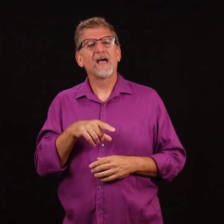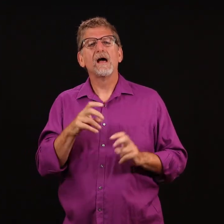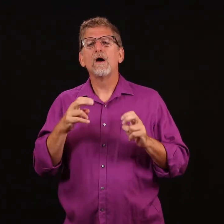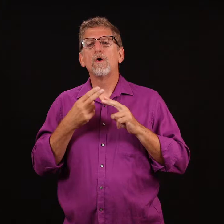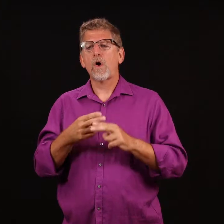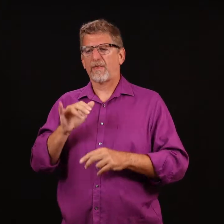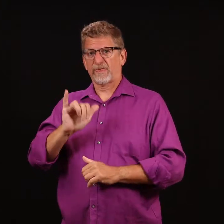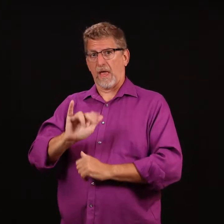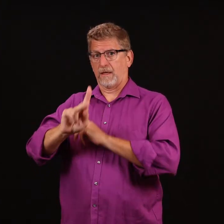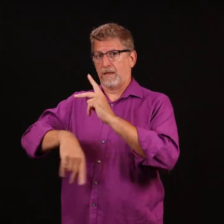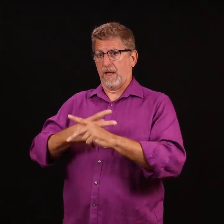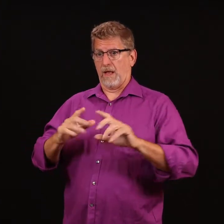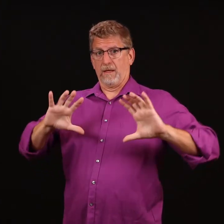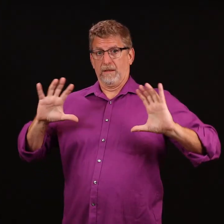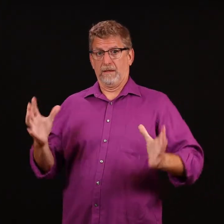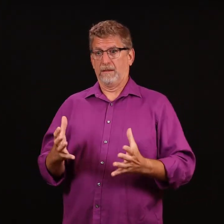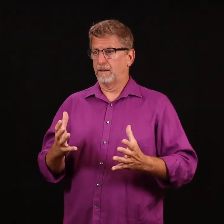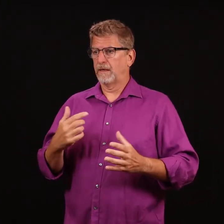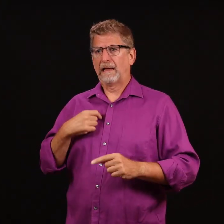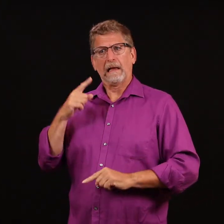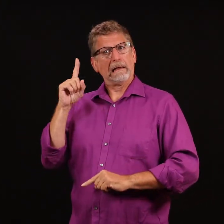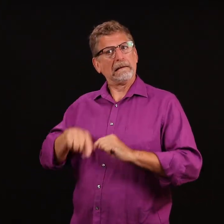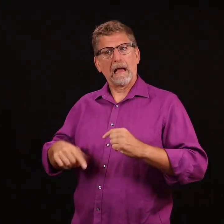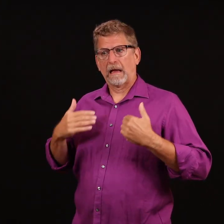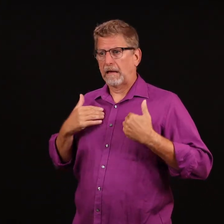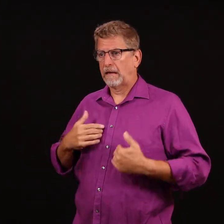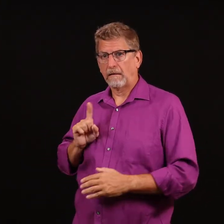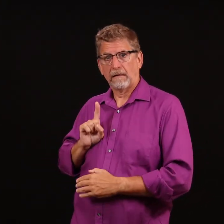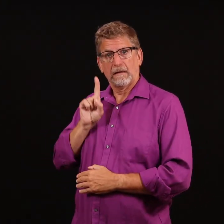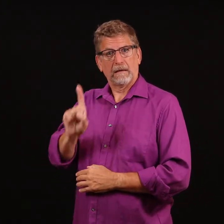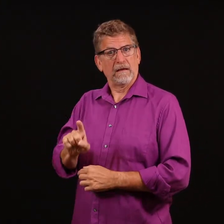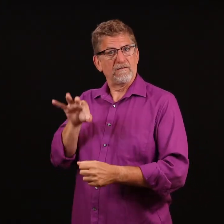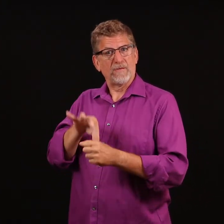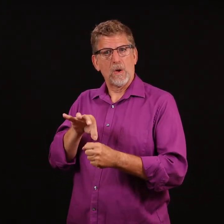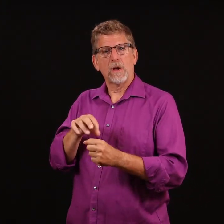That group of people, who are unable to physically go to